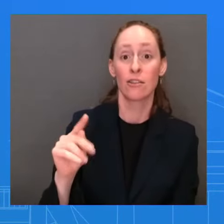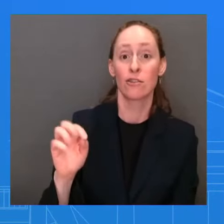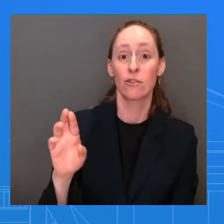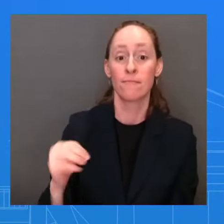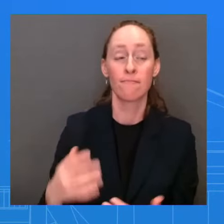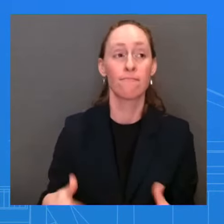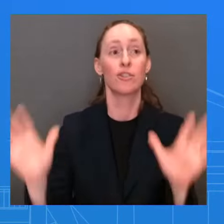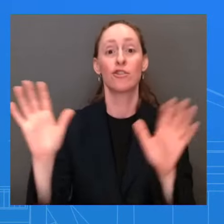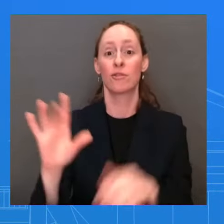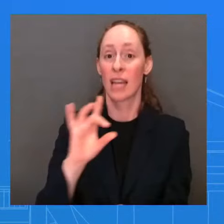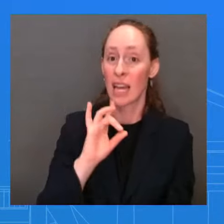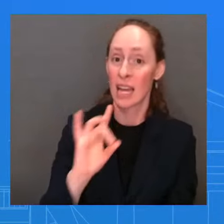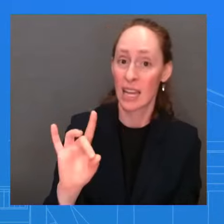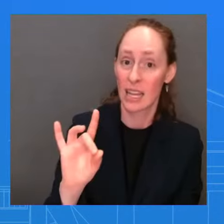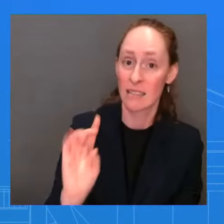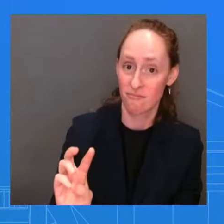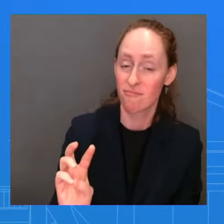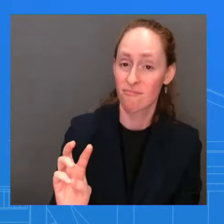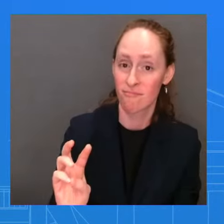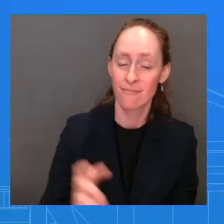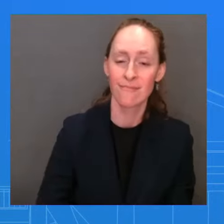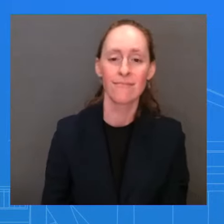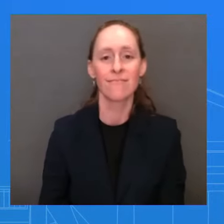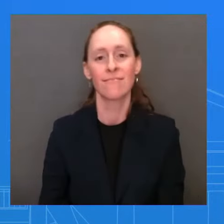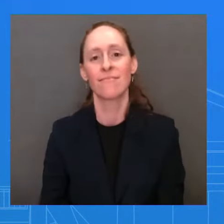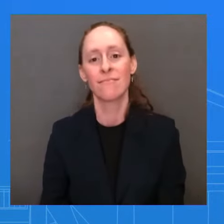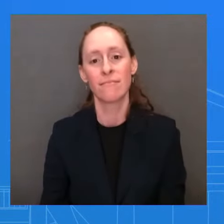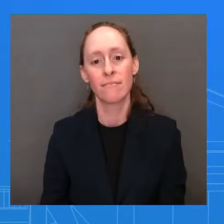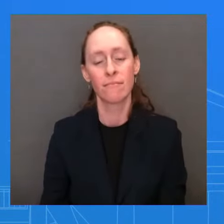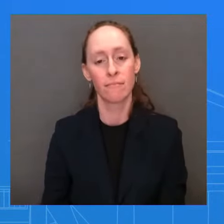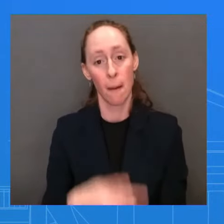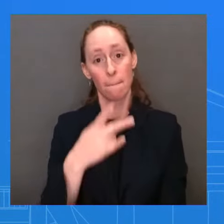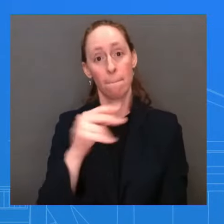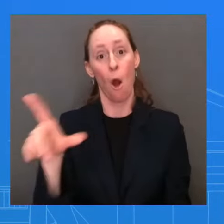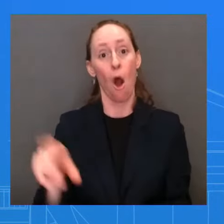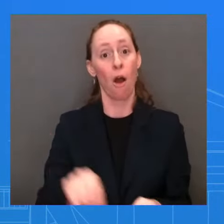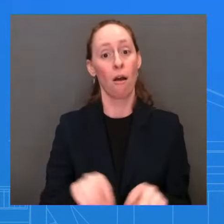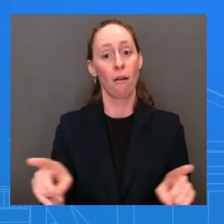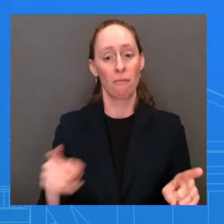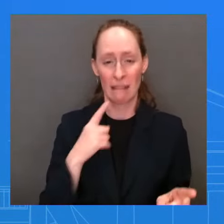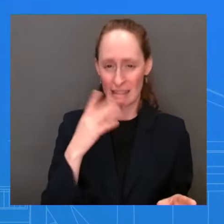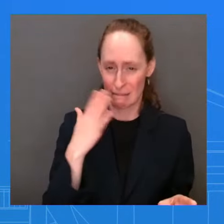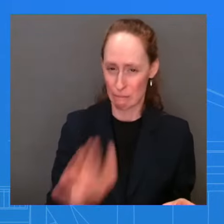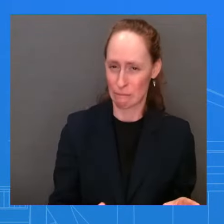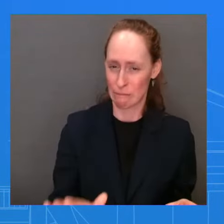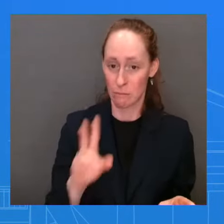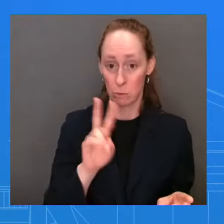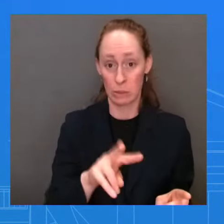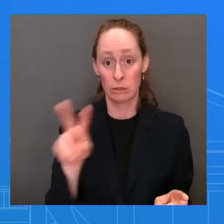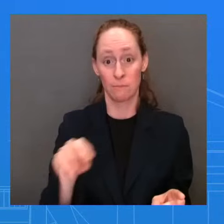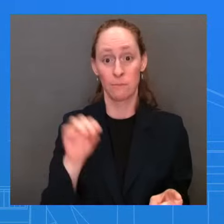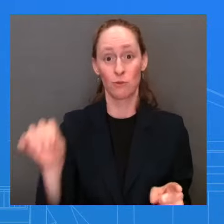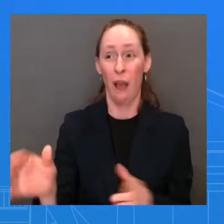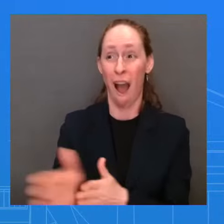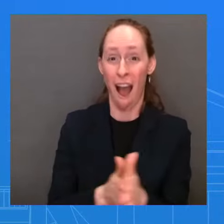are excited about the prospect of President Biden running for reelection. I want to ask you this: As a young man, when he was coming of age,